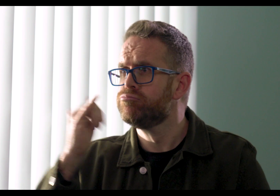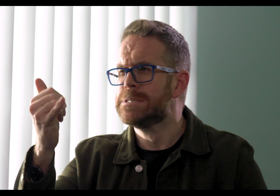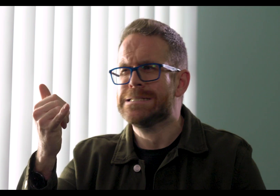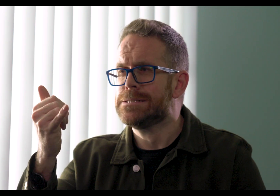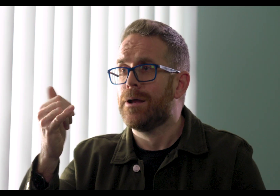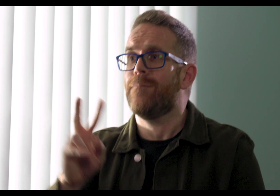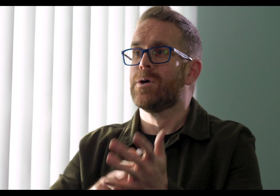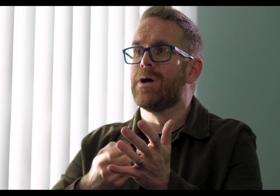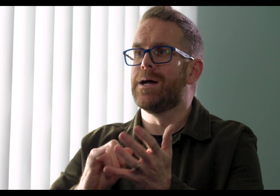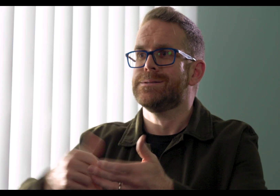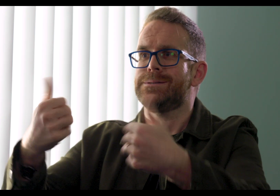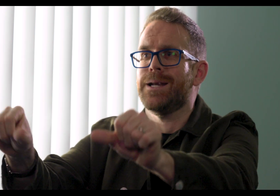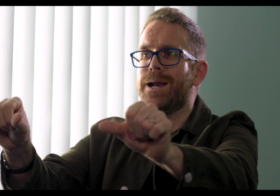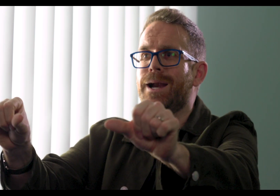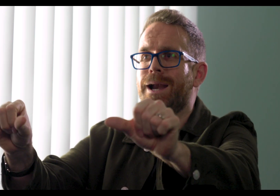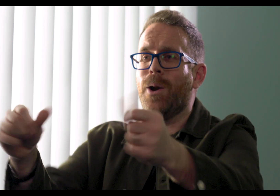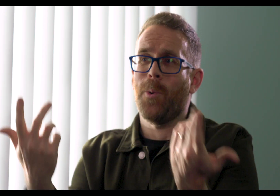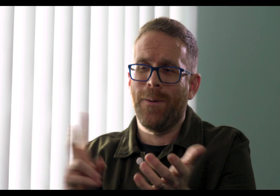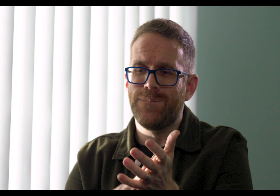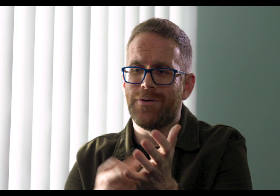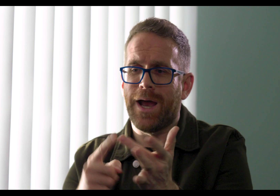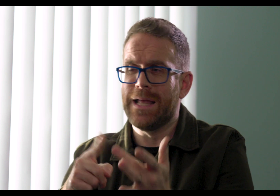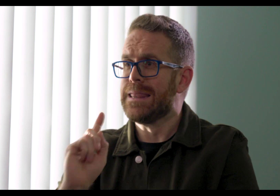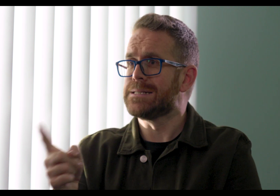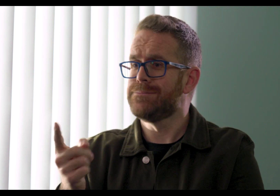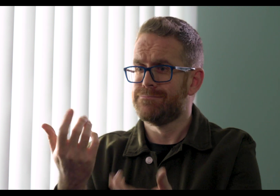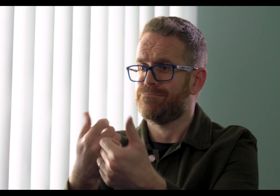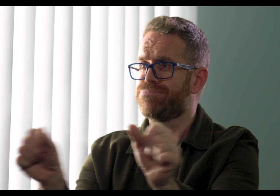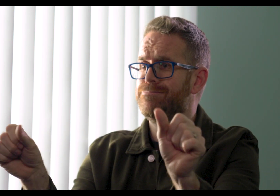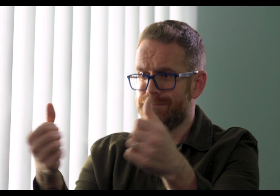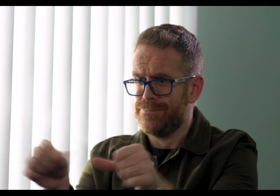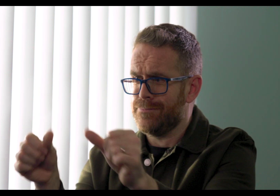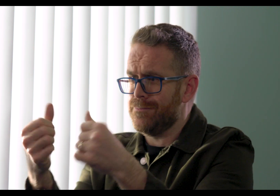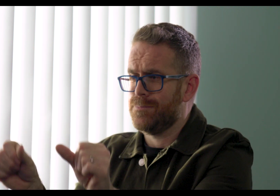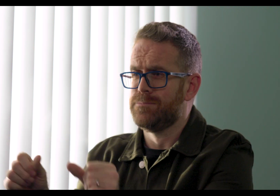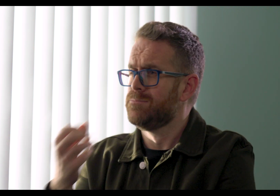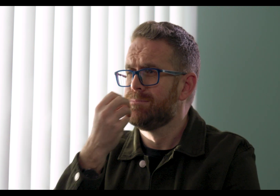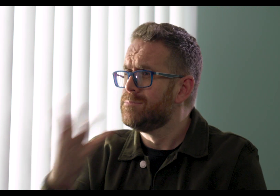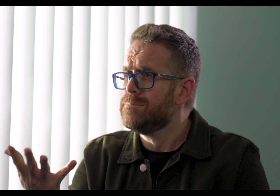We really do need to improve on this, its such a beautiful solution to the issue